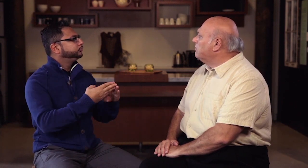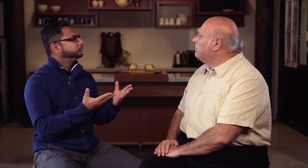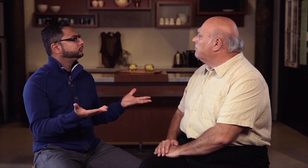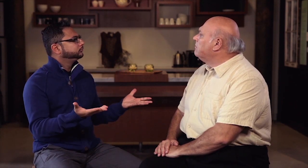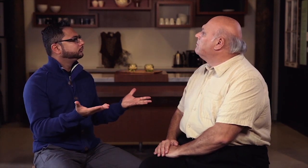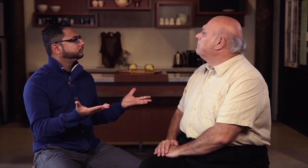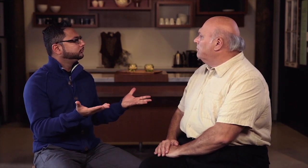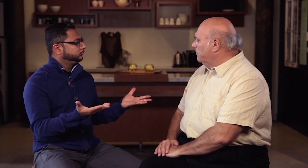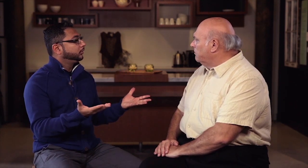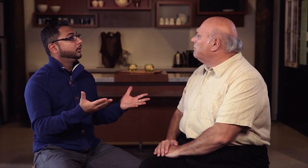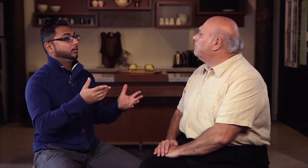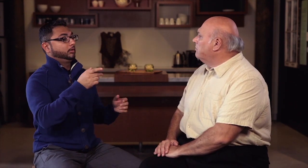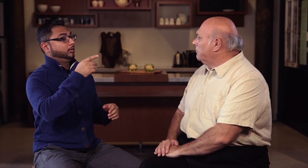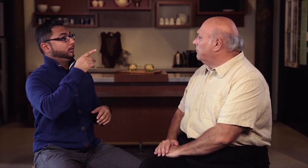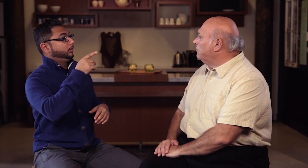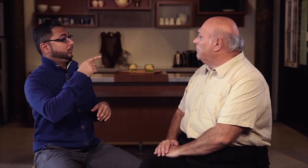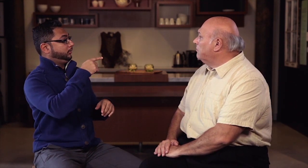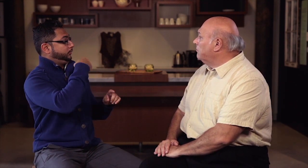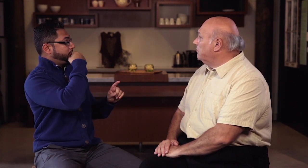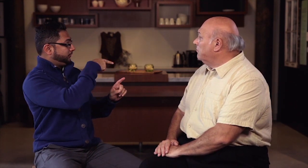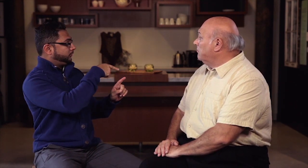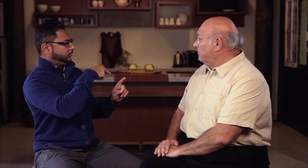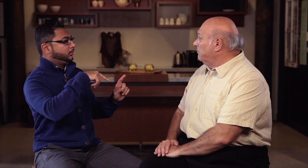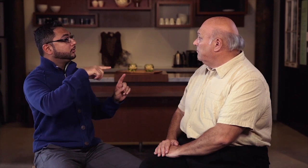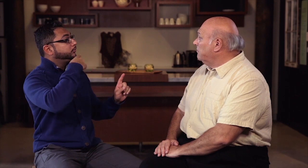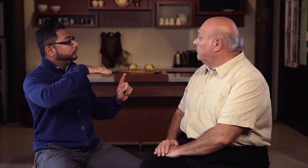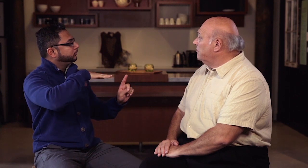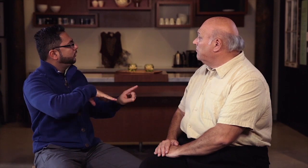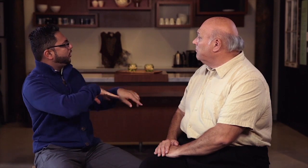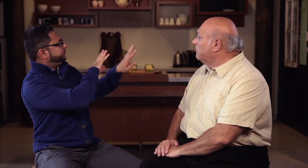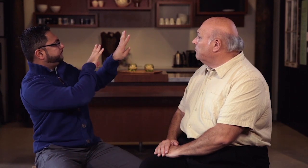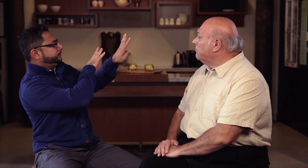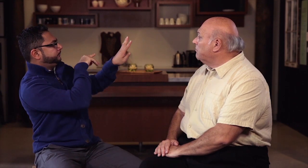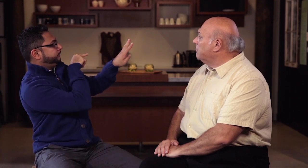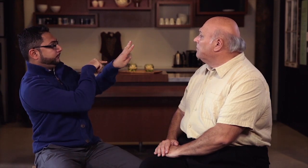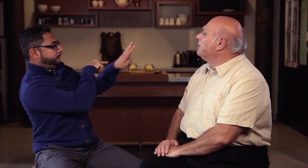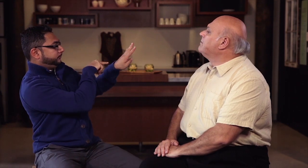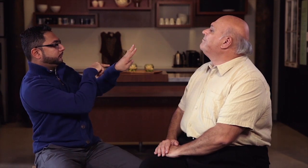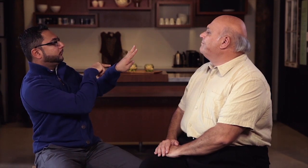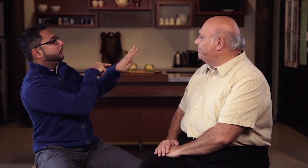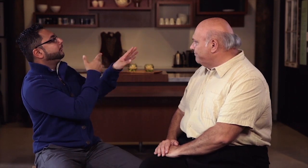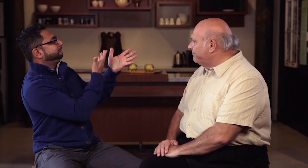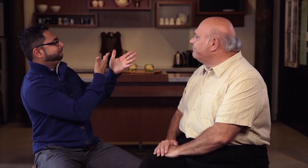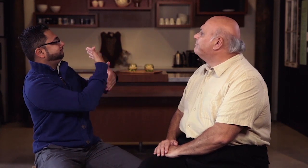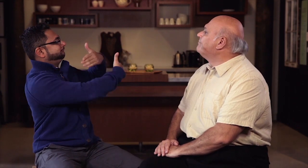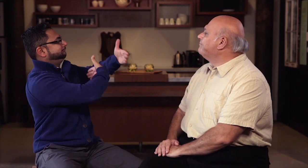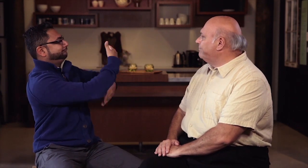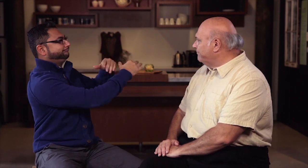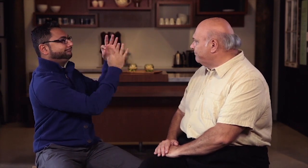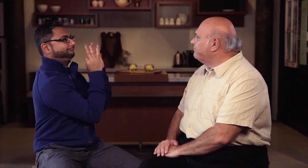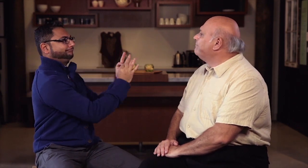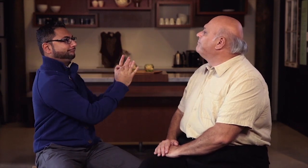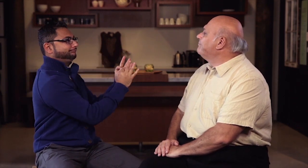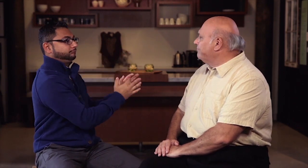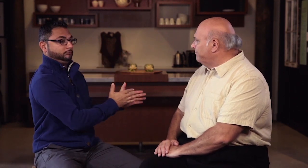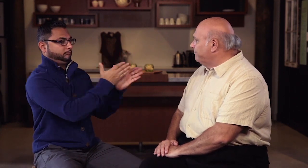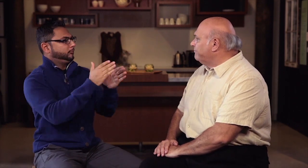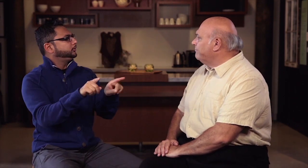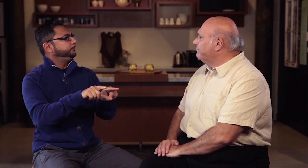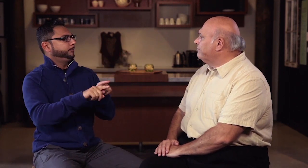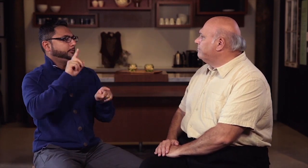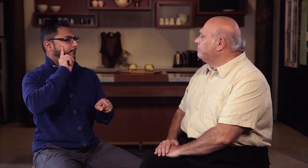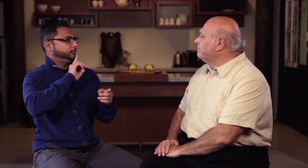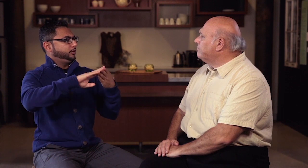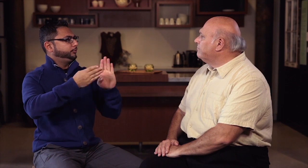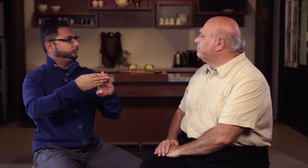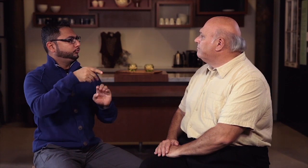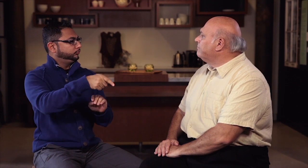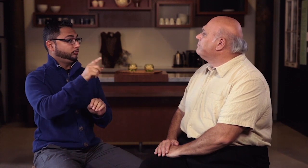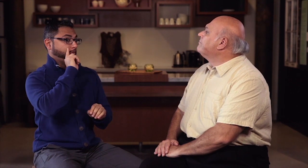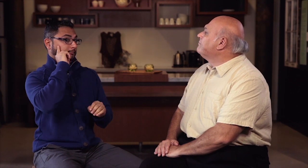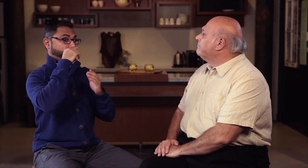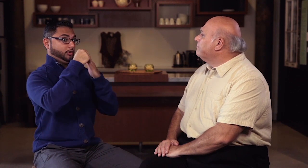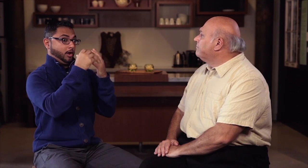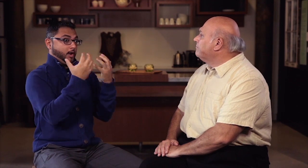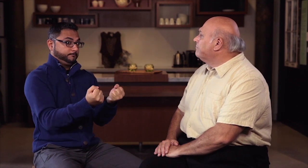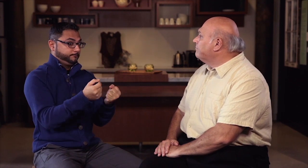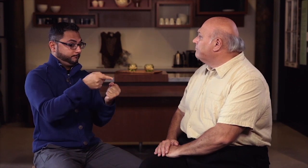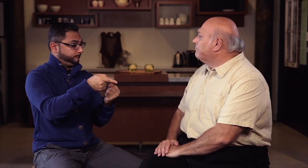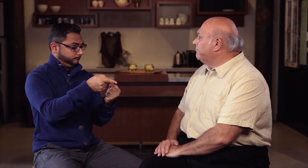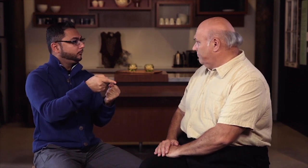community? Hearing people look up to their hearing leaders. Deaf people look up to their Deaf